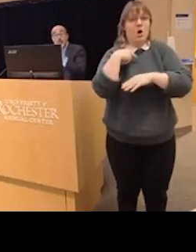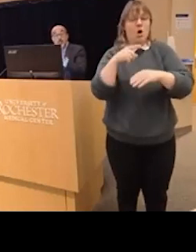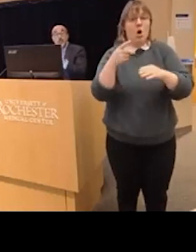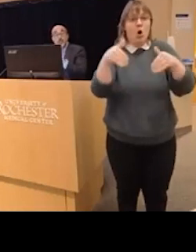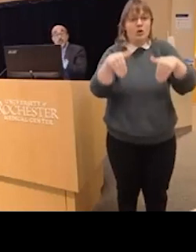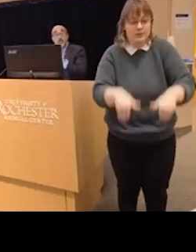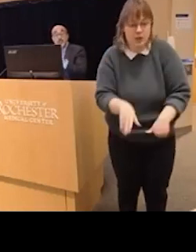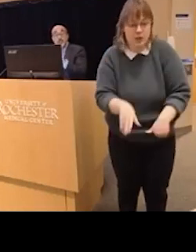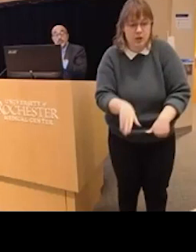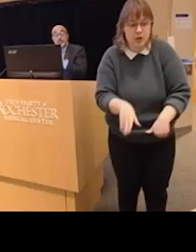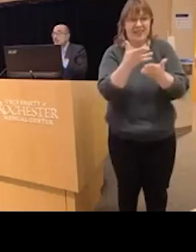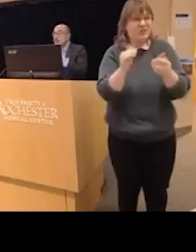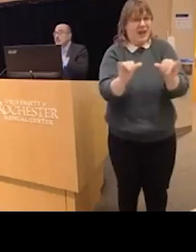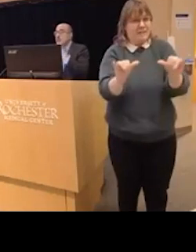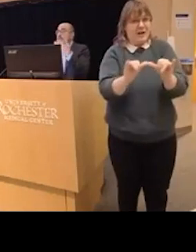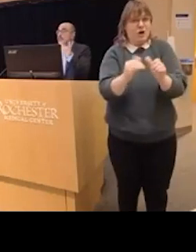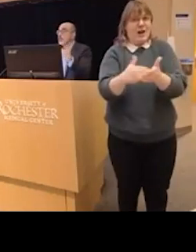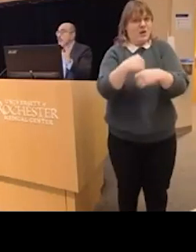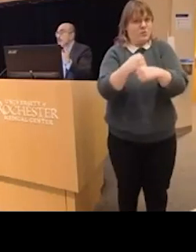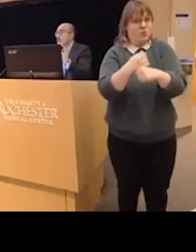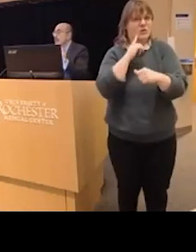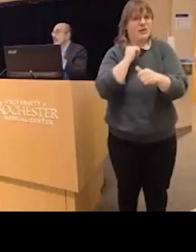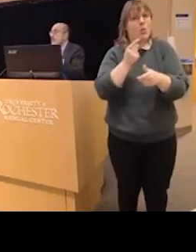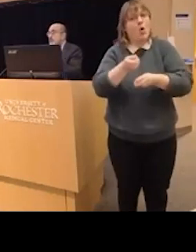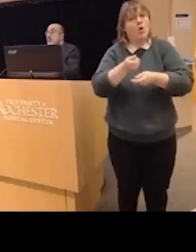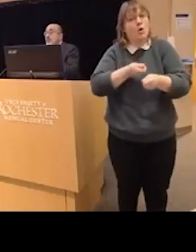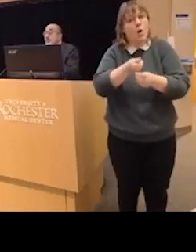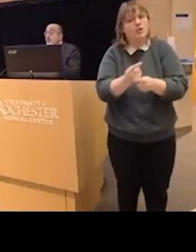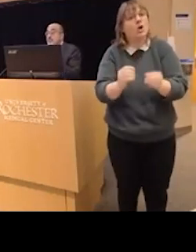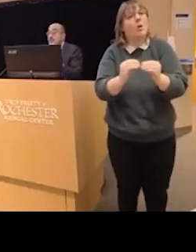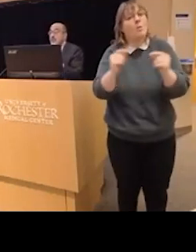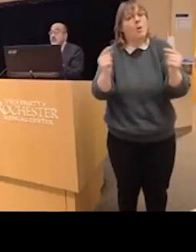measure and reproduce um that would create some lingering pain on average of 30 to 40% increase